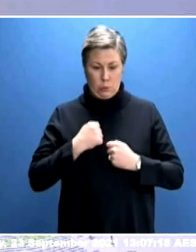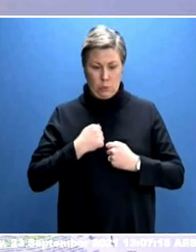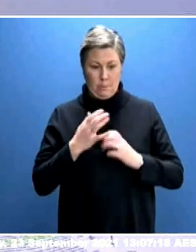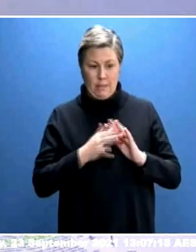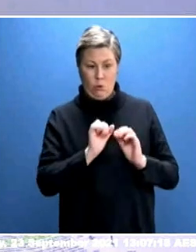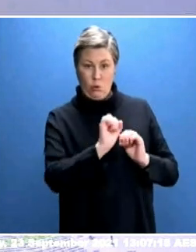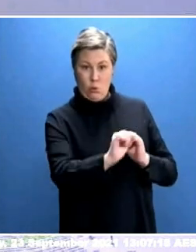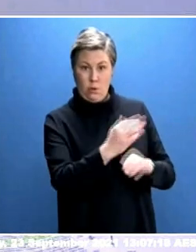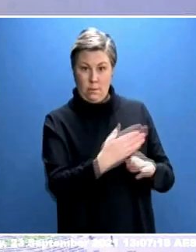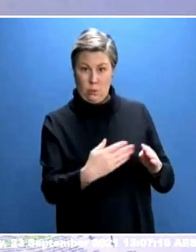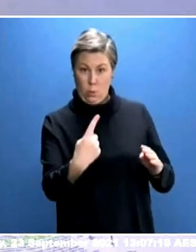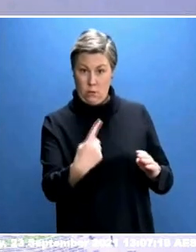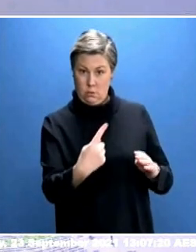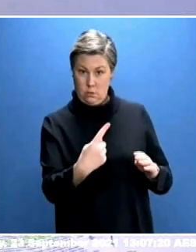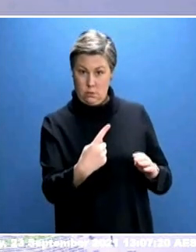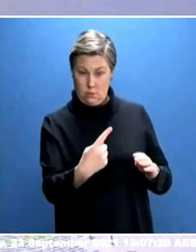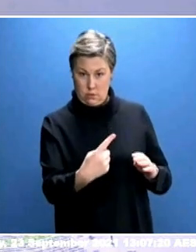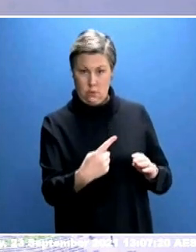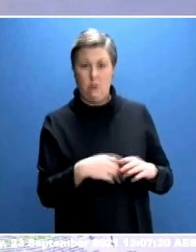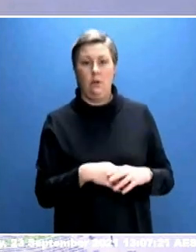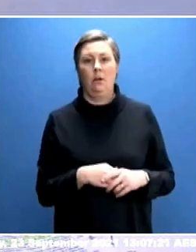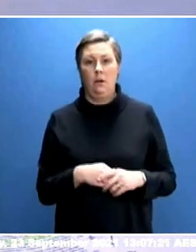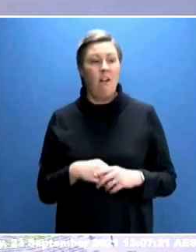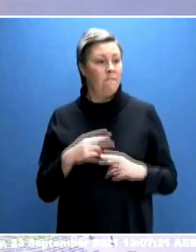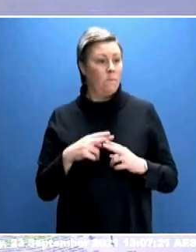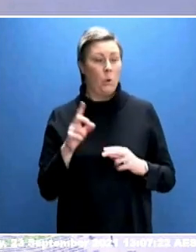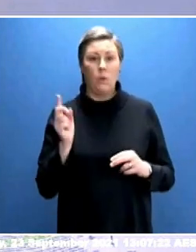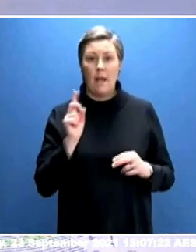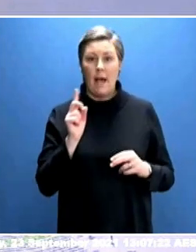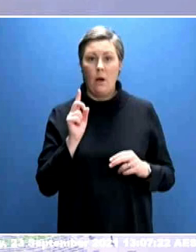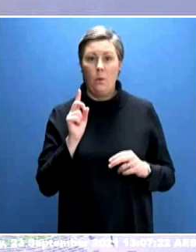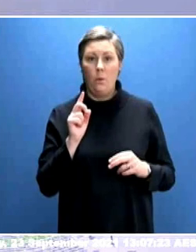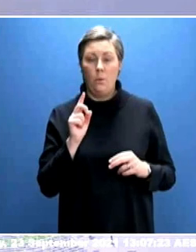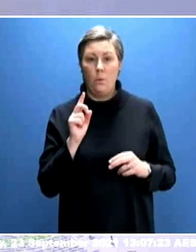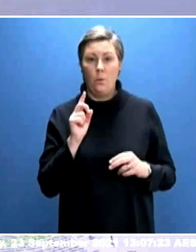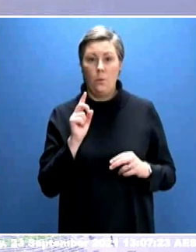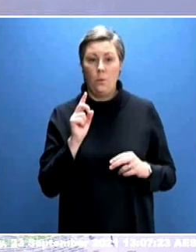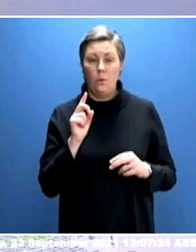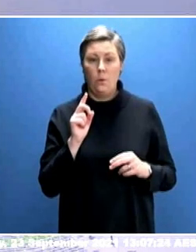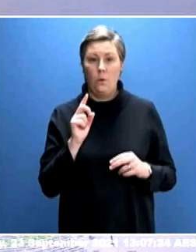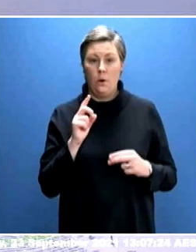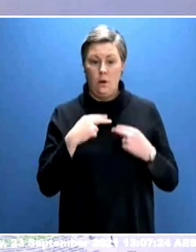Northern Territory time, and in the meantime, Ms Chalmers and Mr Crowley will